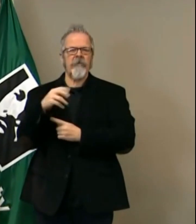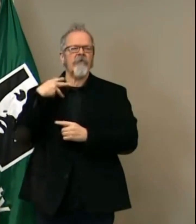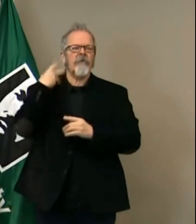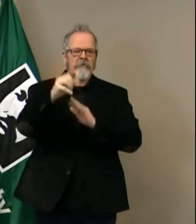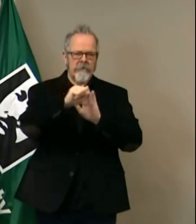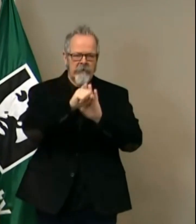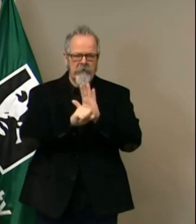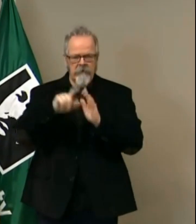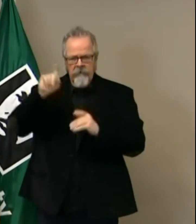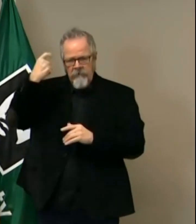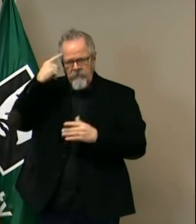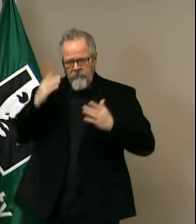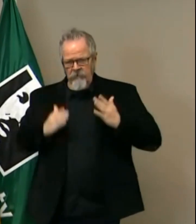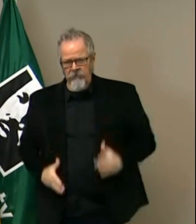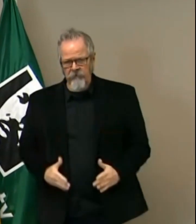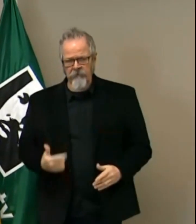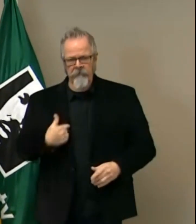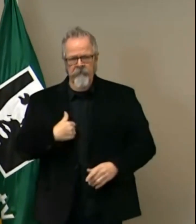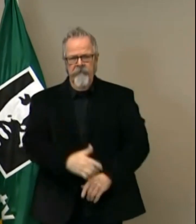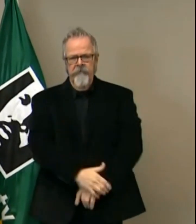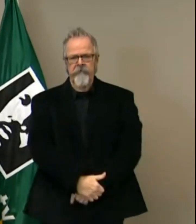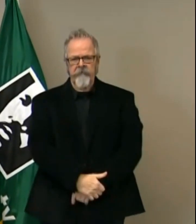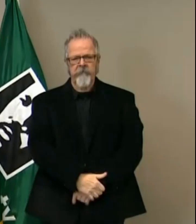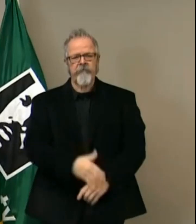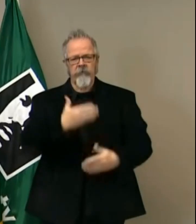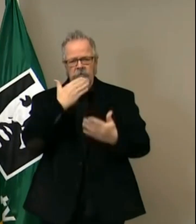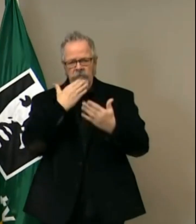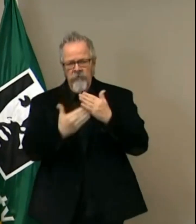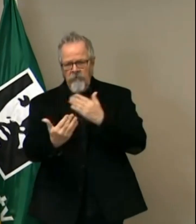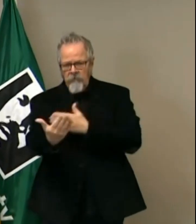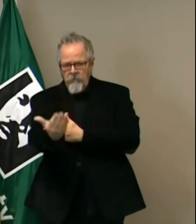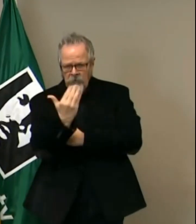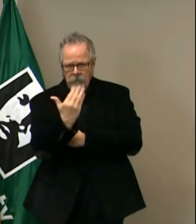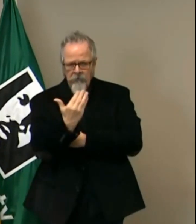media who are accommodating our need to socially distance we appreciate your